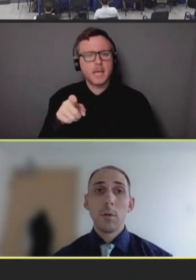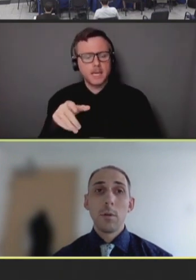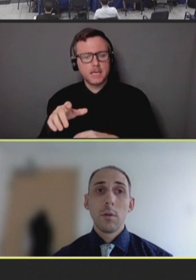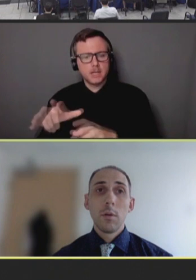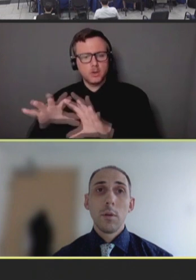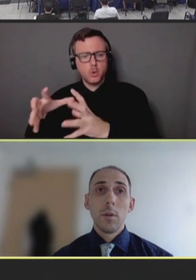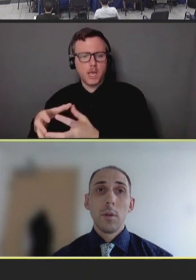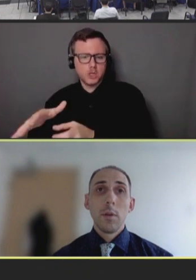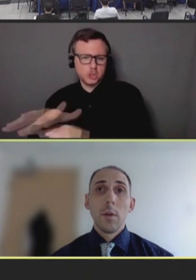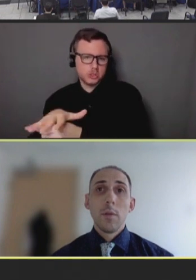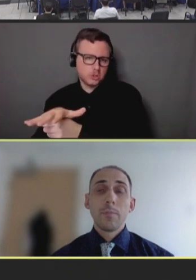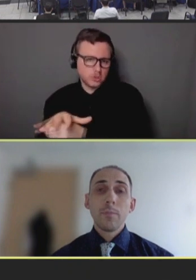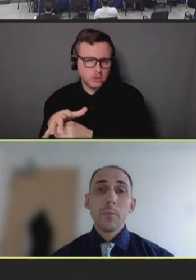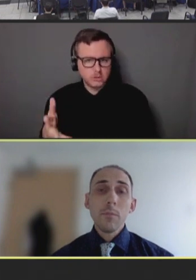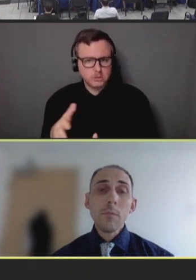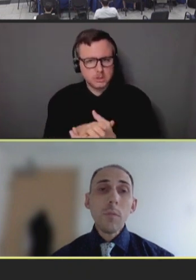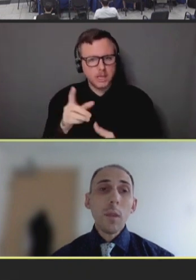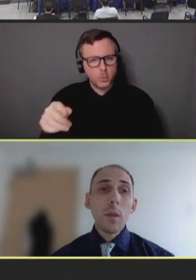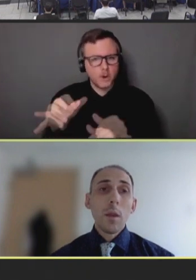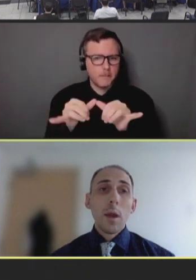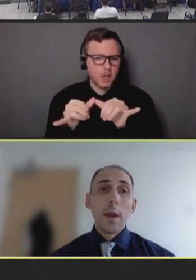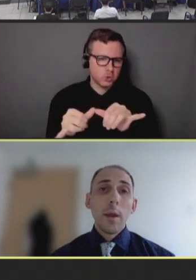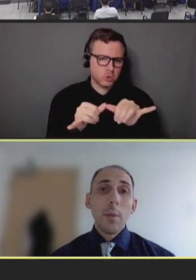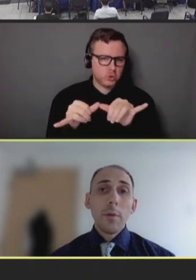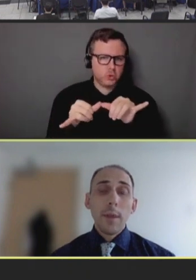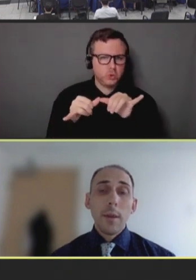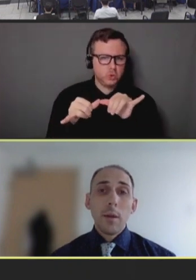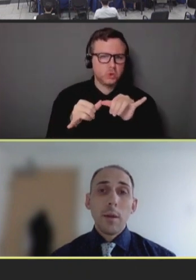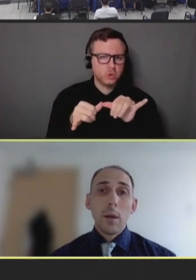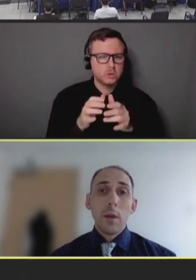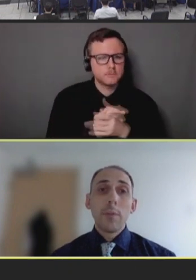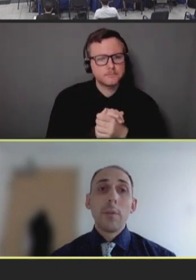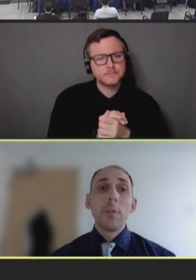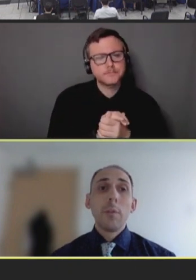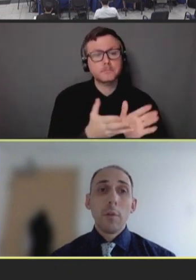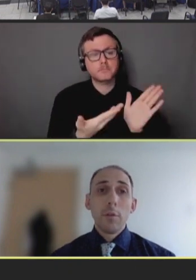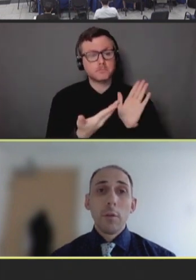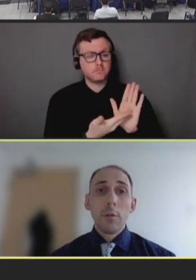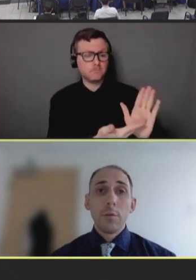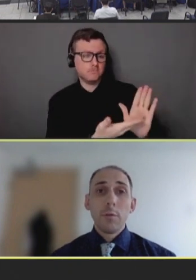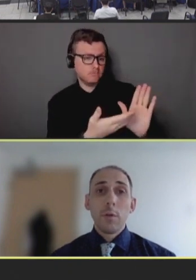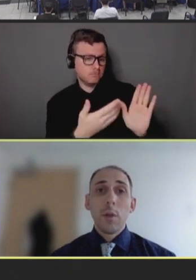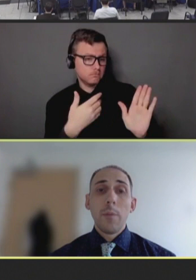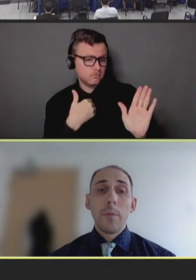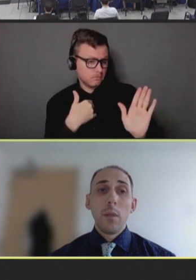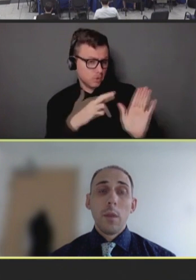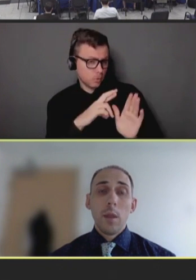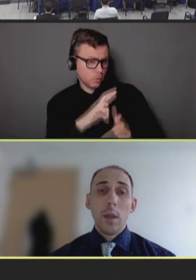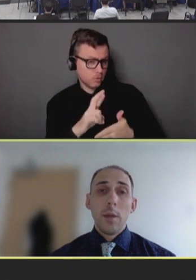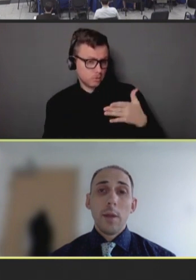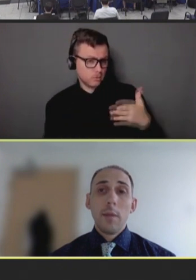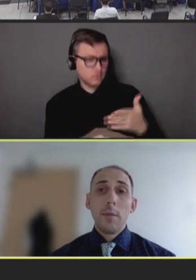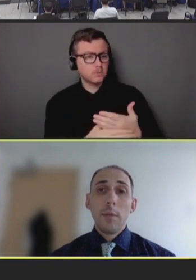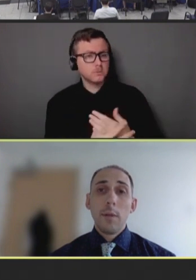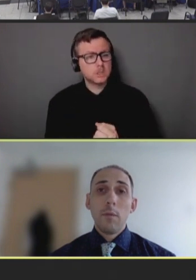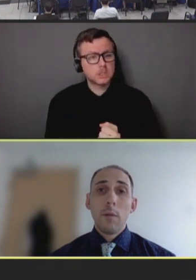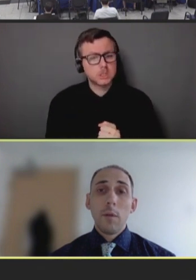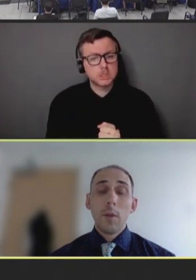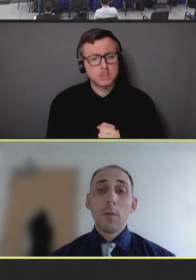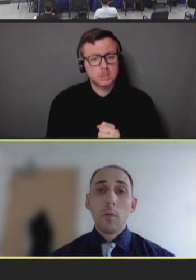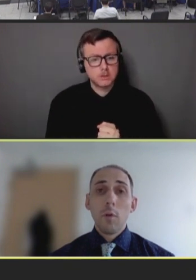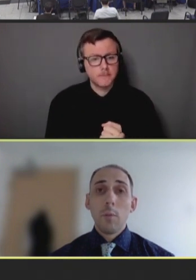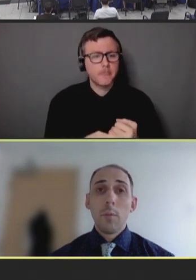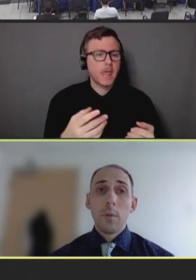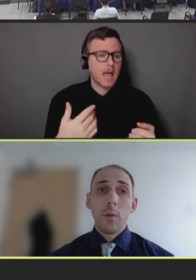I now present a series of our results and I leave these in a figure form.